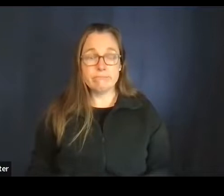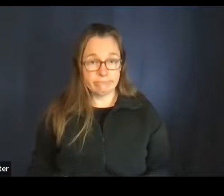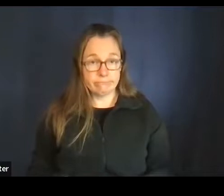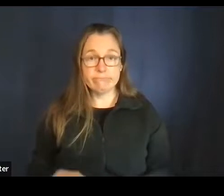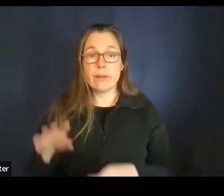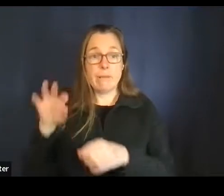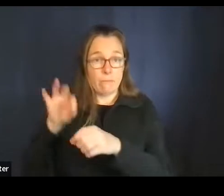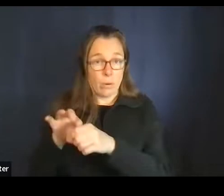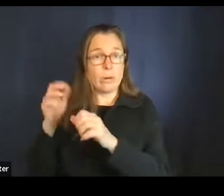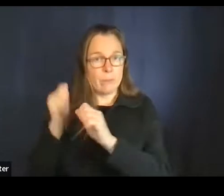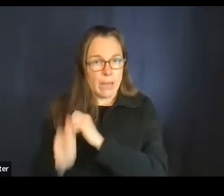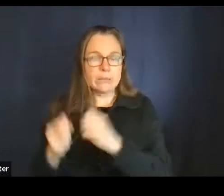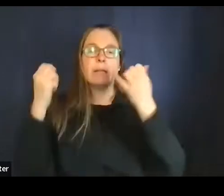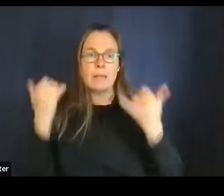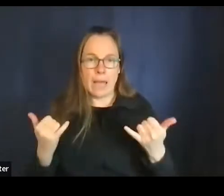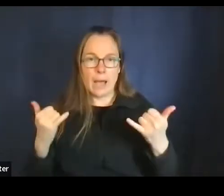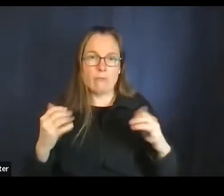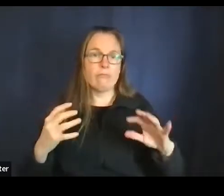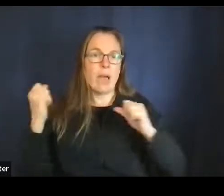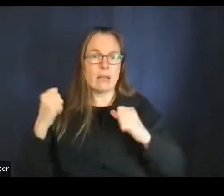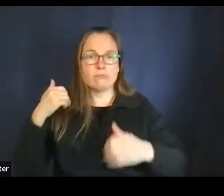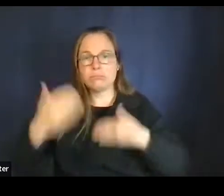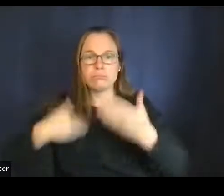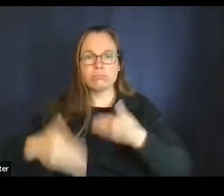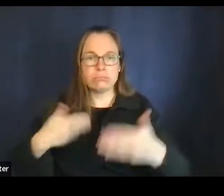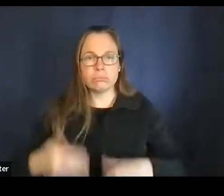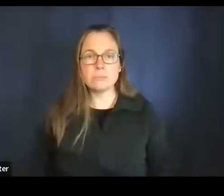we can really dive in much deeper.